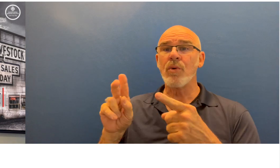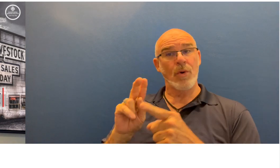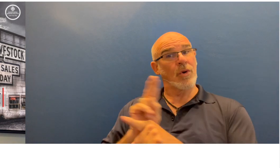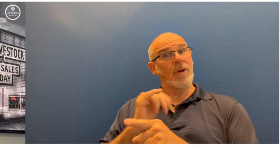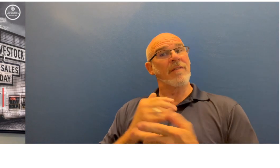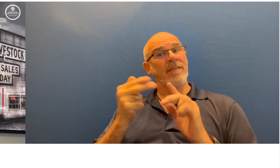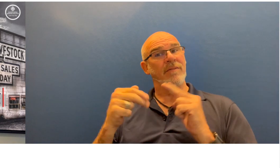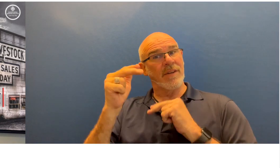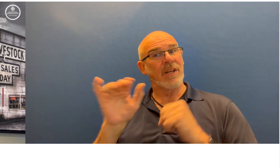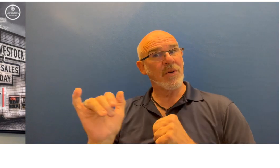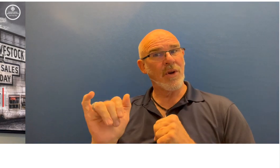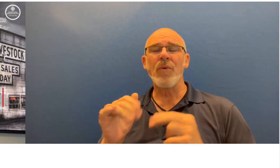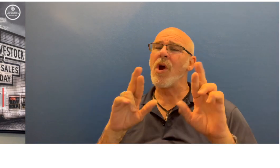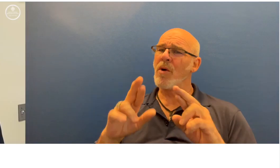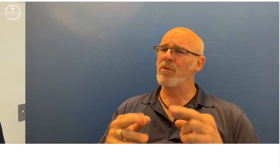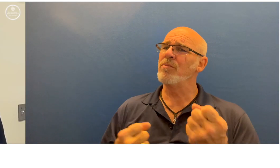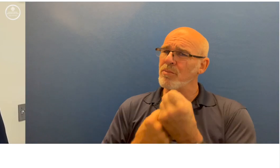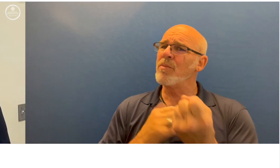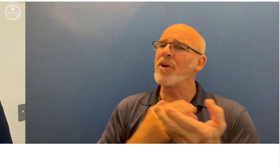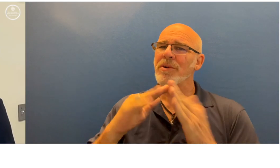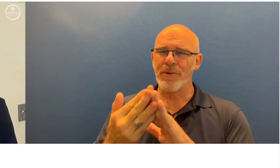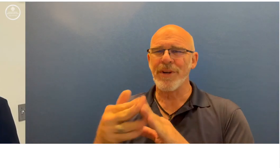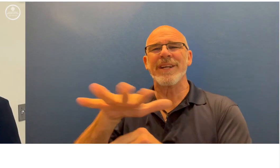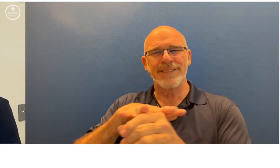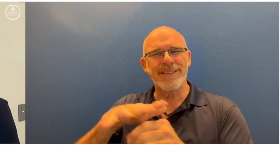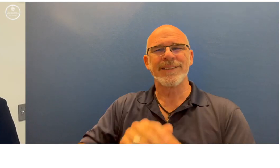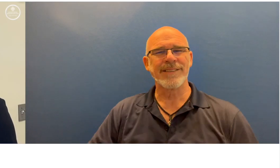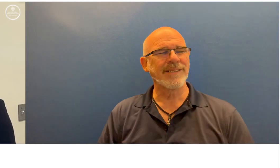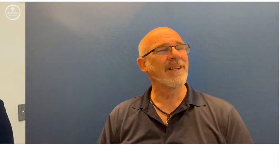So we wanna be here for our community. I love hearing about what it means